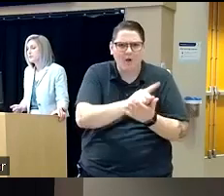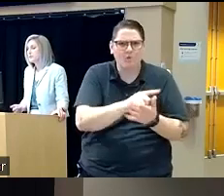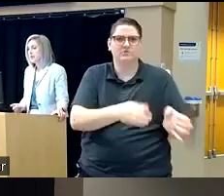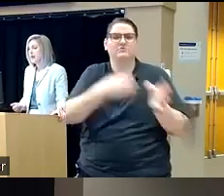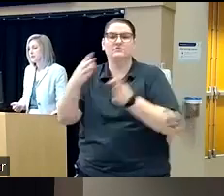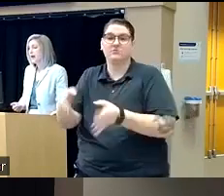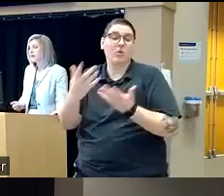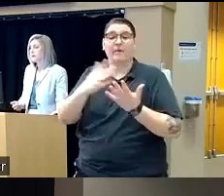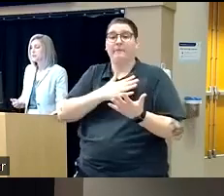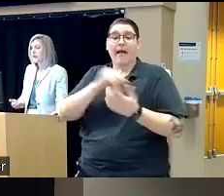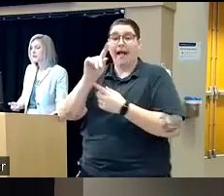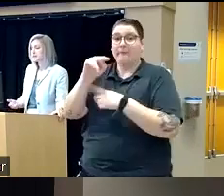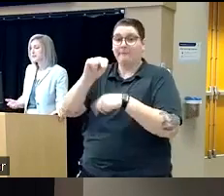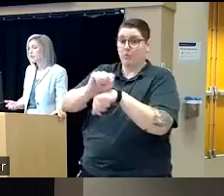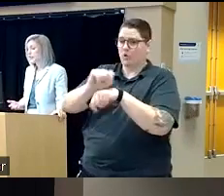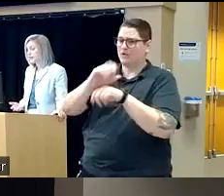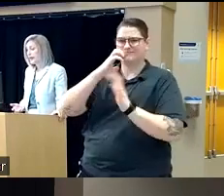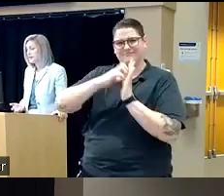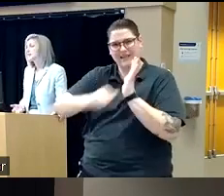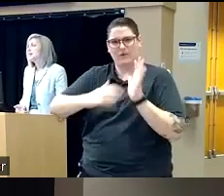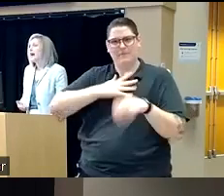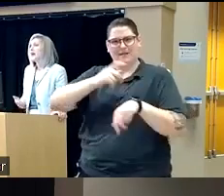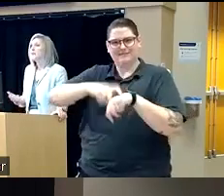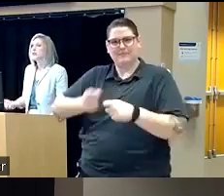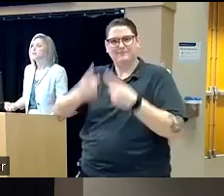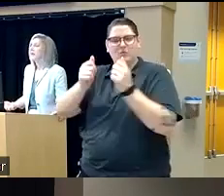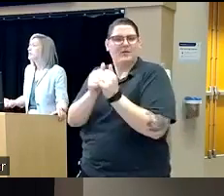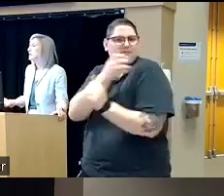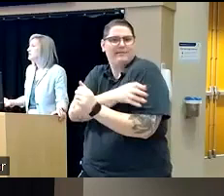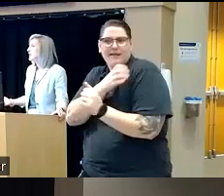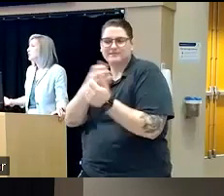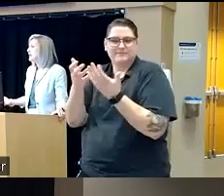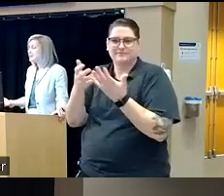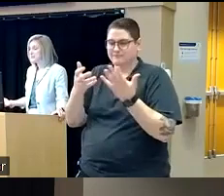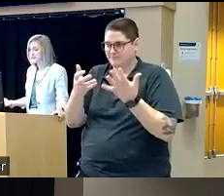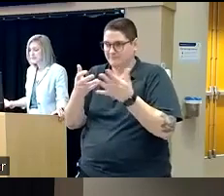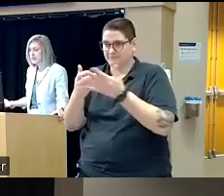away from the time I could be directly supporting clients I'd imagine many of us can relate to these